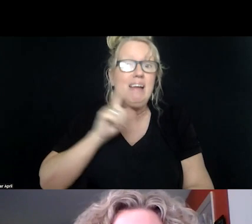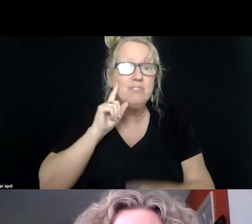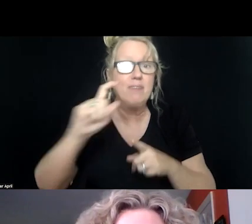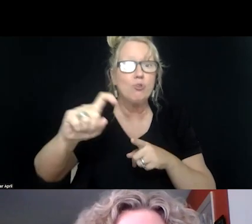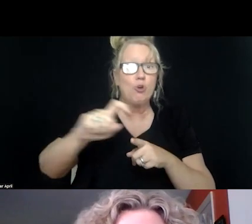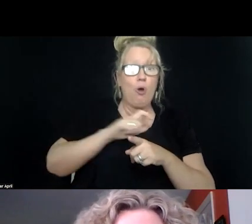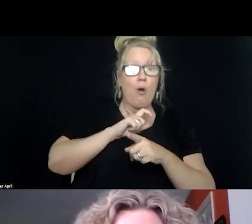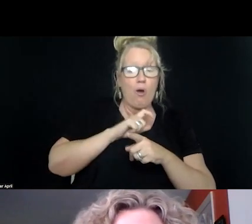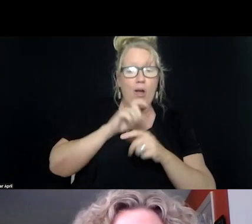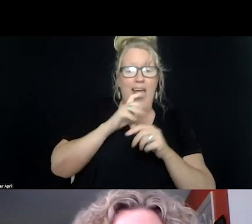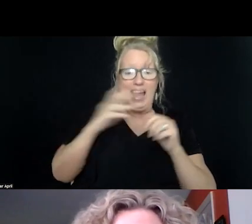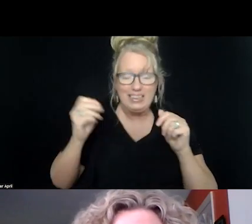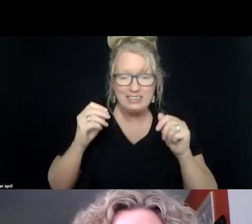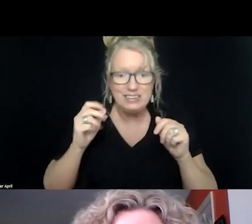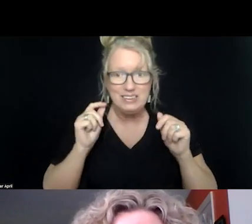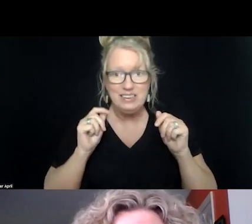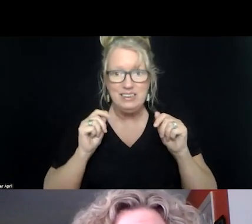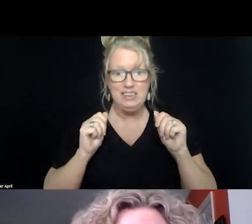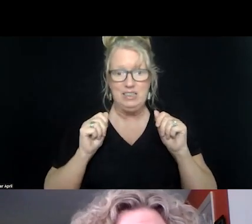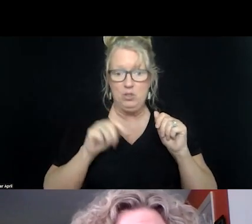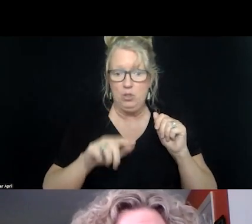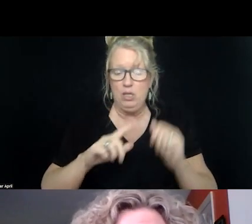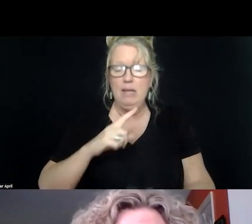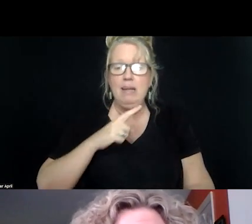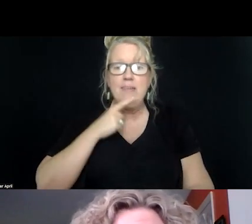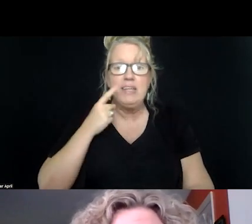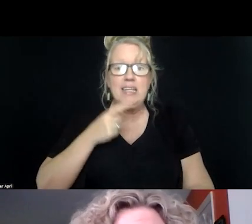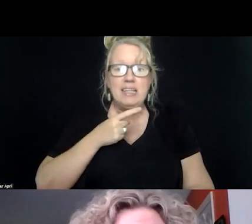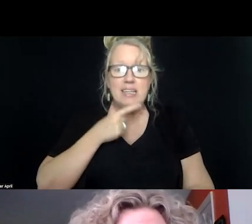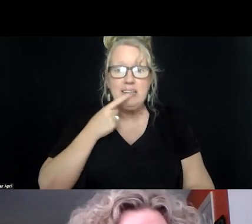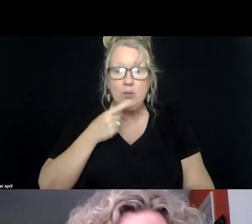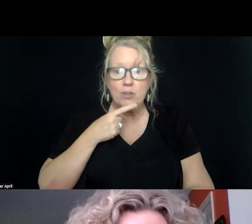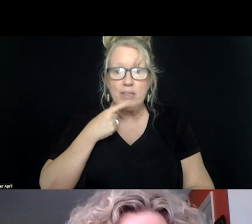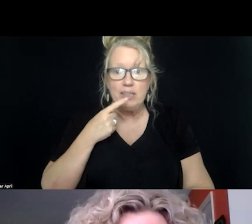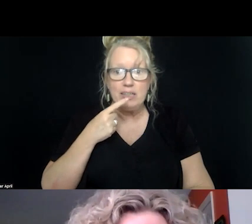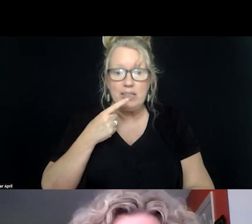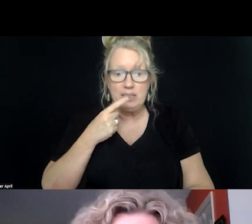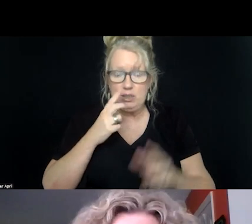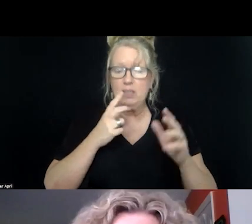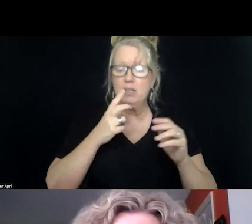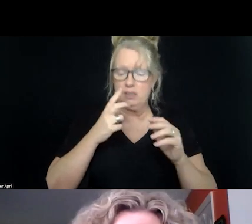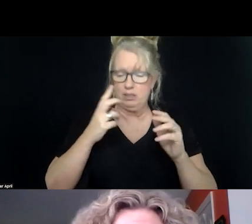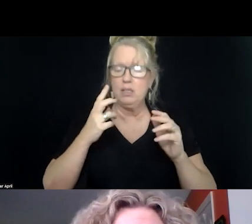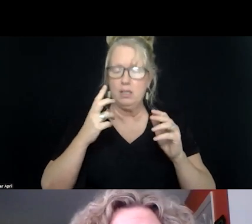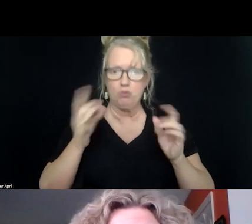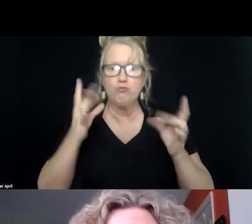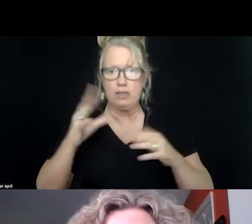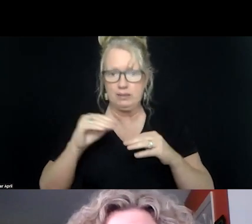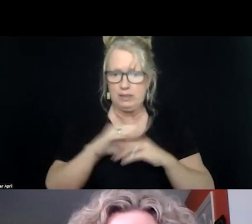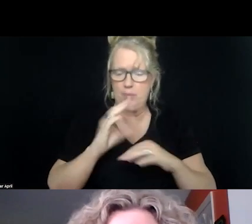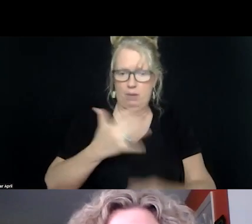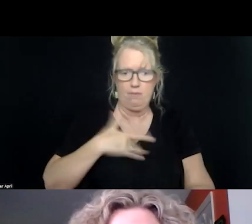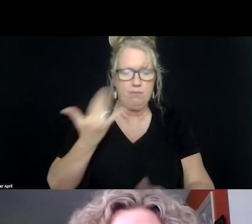CENTER AND THE HEARING CRISIS COUNSELOR FELT LIKE A COMPLETE